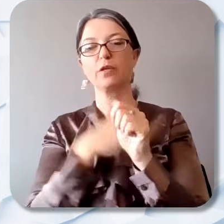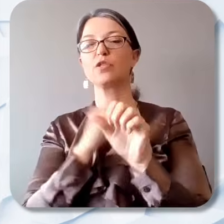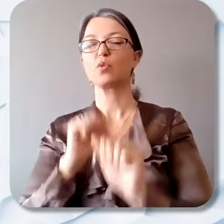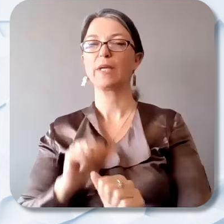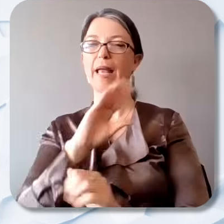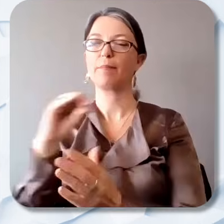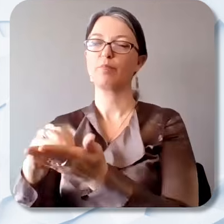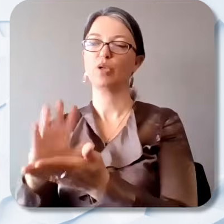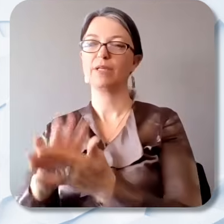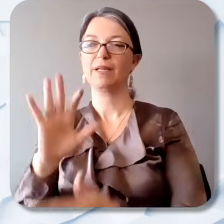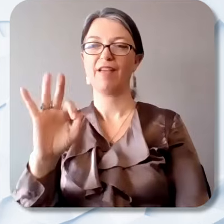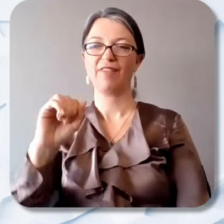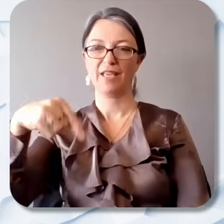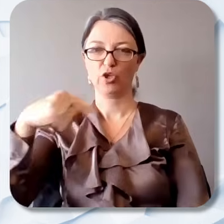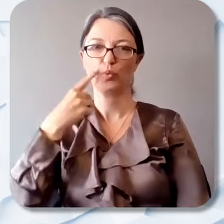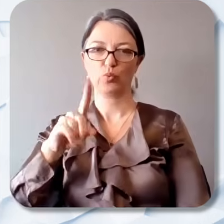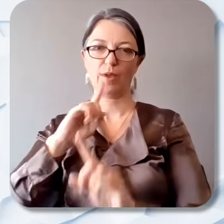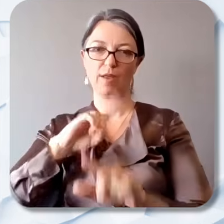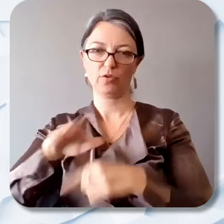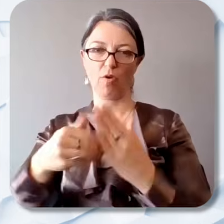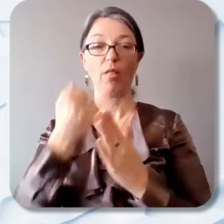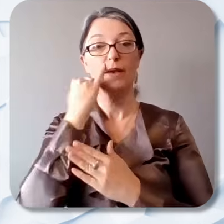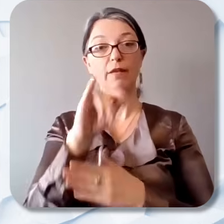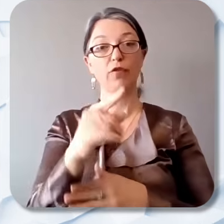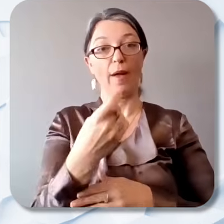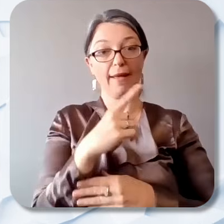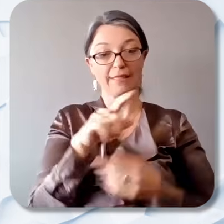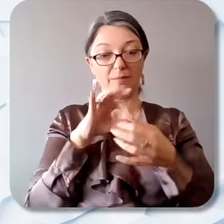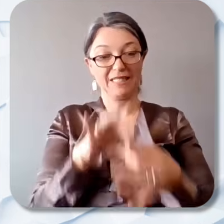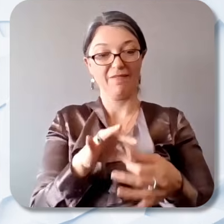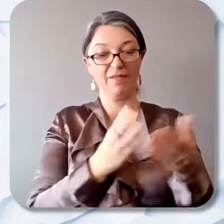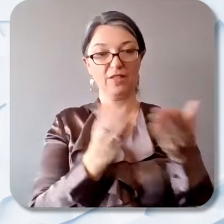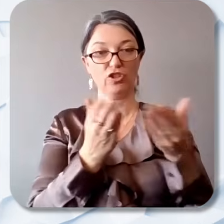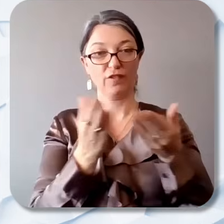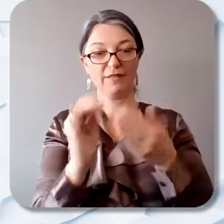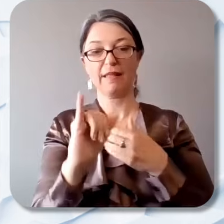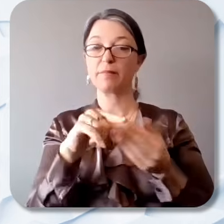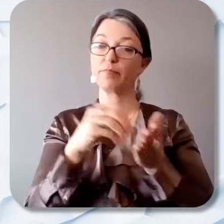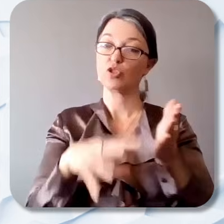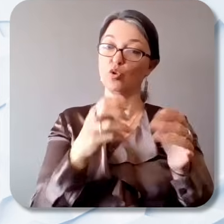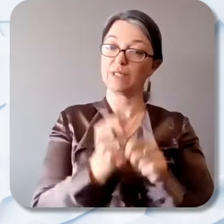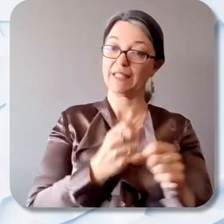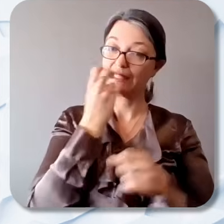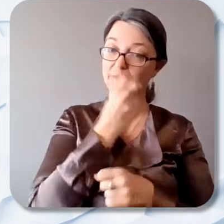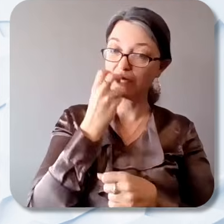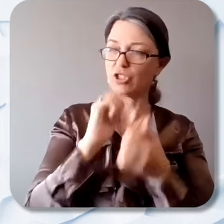That will cover most of them. So if you ask some specific service question like a student, receive speech, how do we do that?